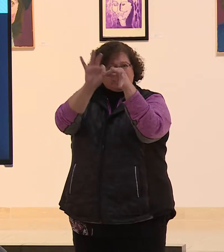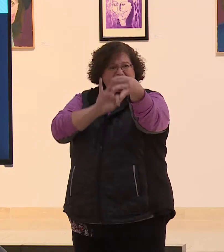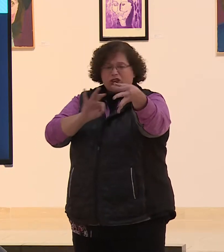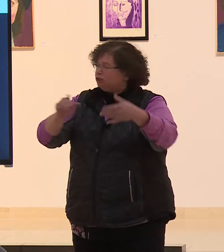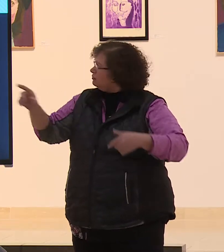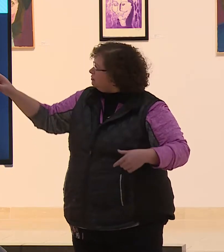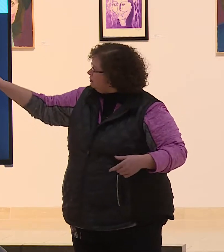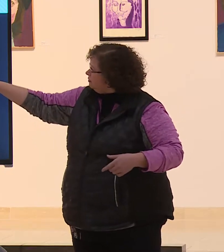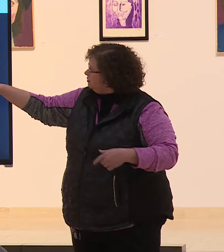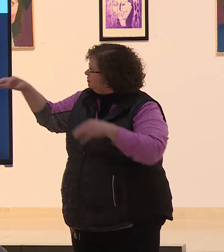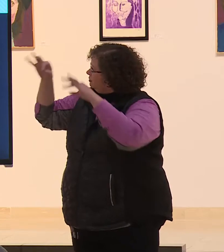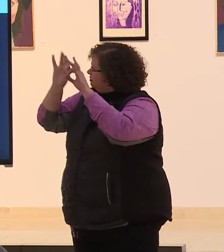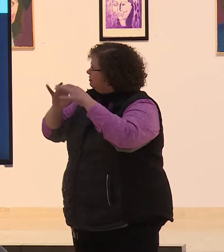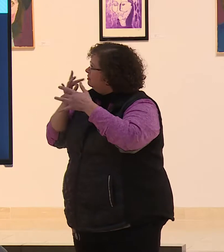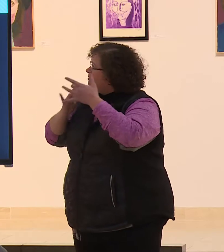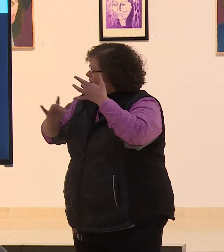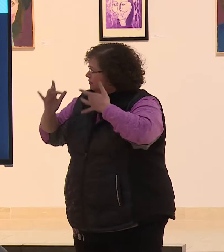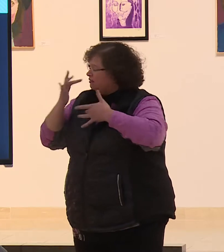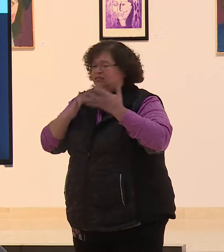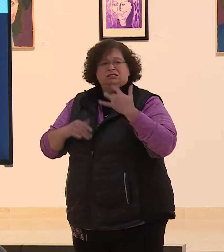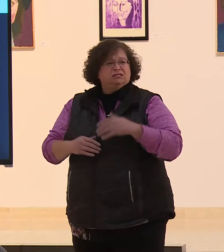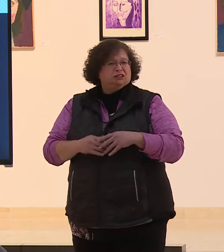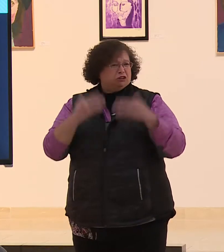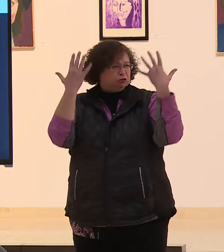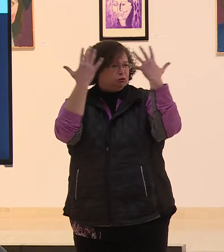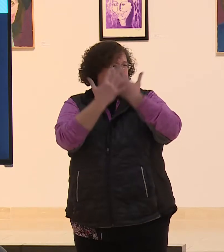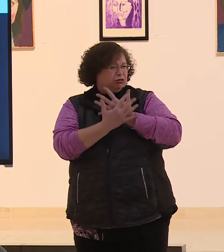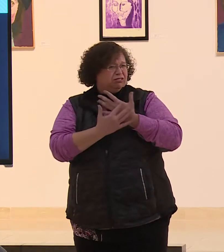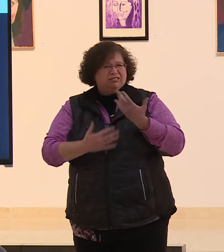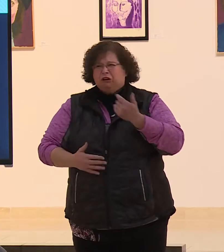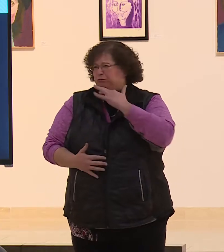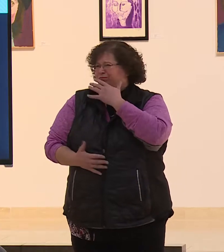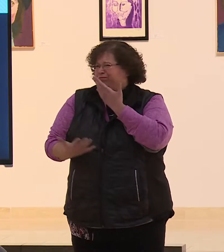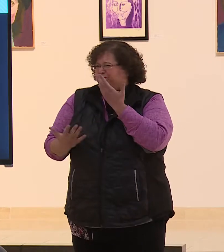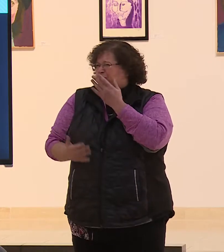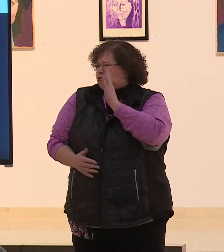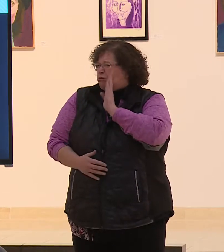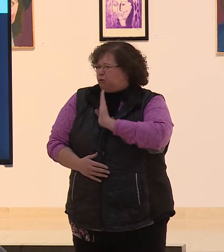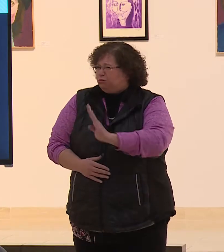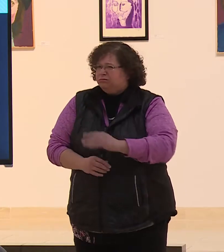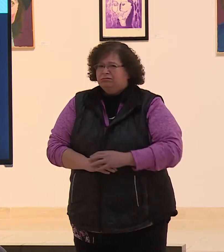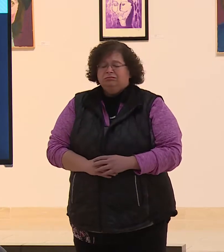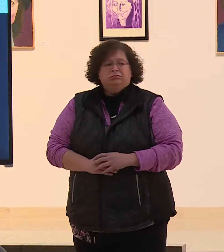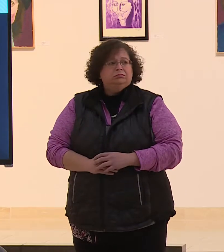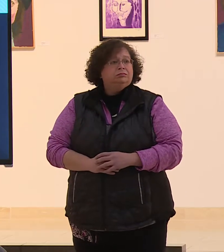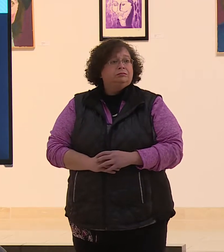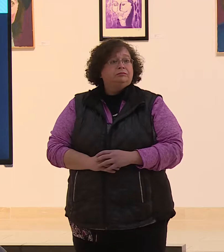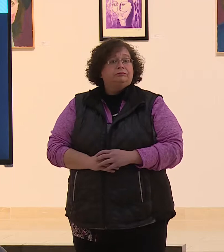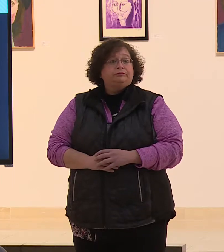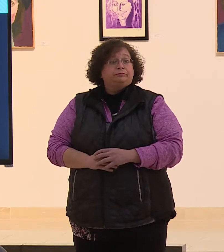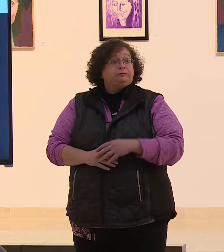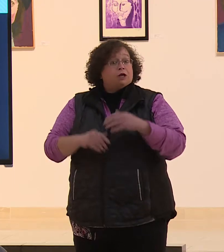They didn't have a lot of money for nice bathroom doors. They had barely a curtain to give privacy.